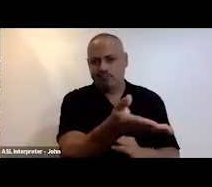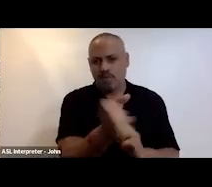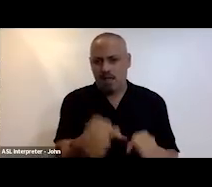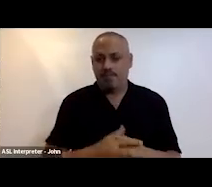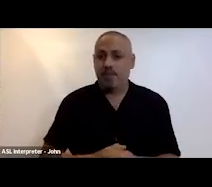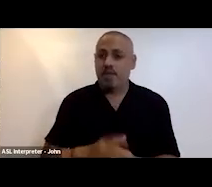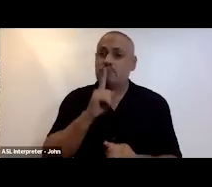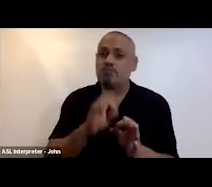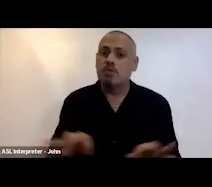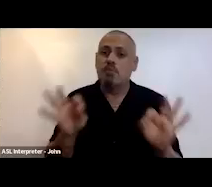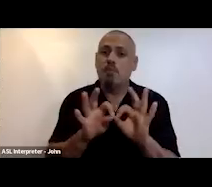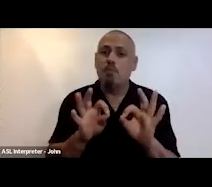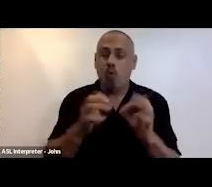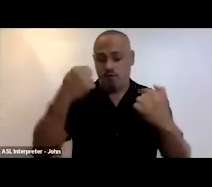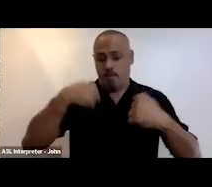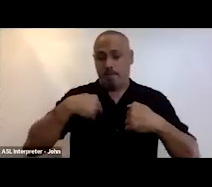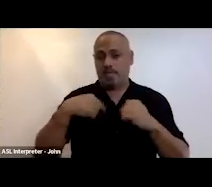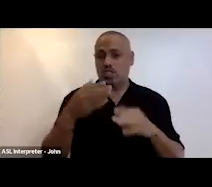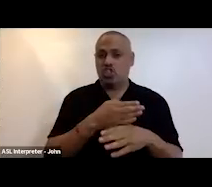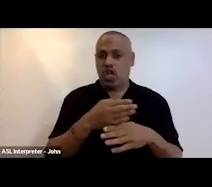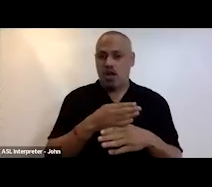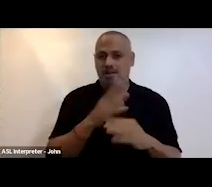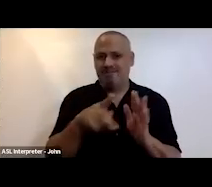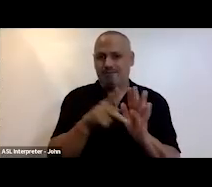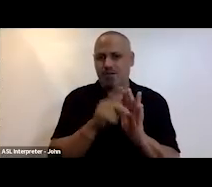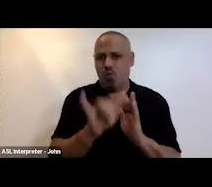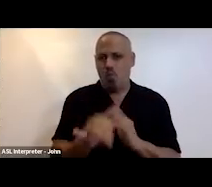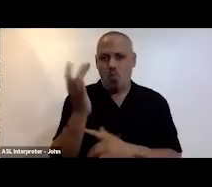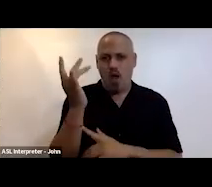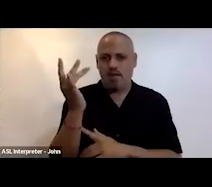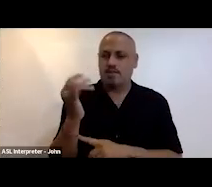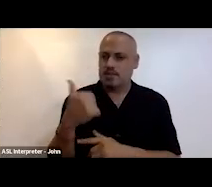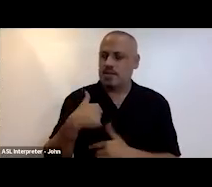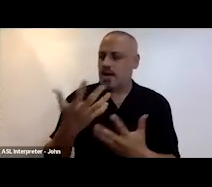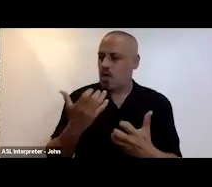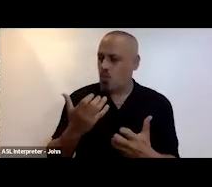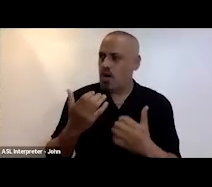It's really important for me to share a video like this because I want to foreground